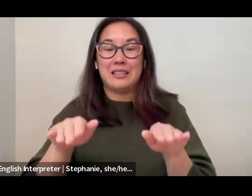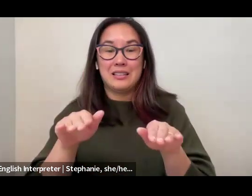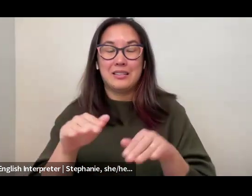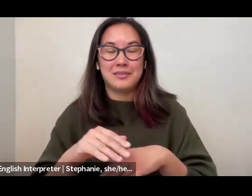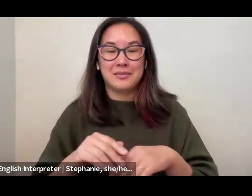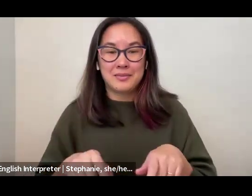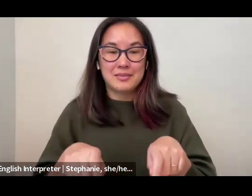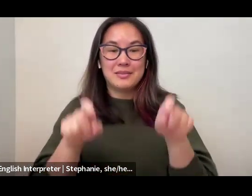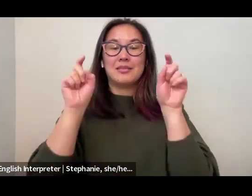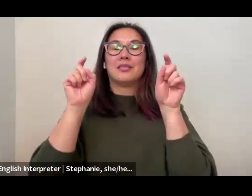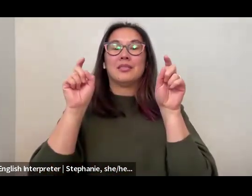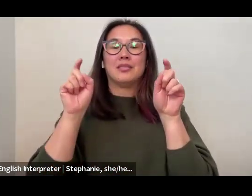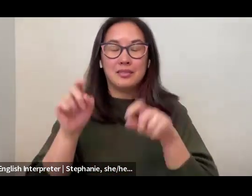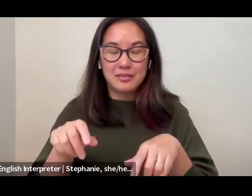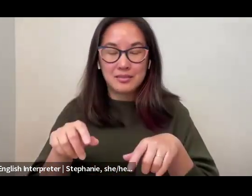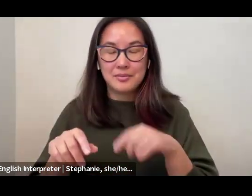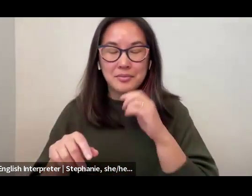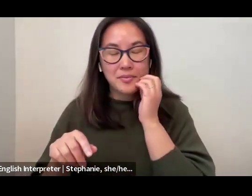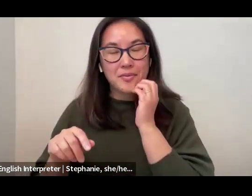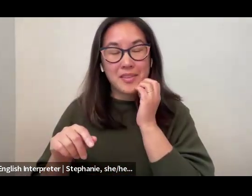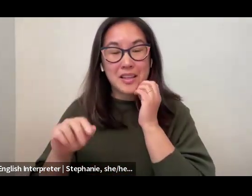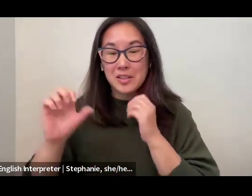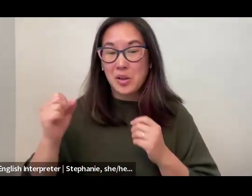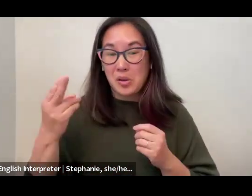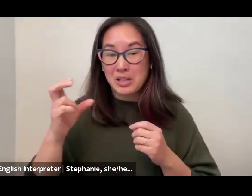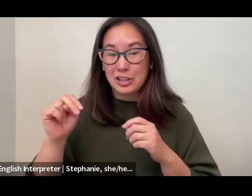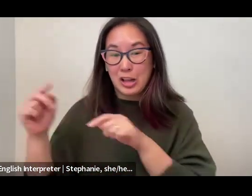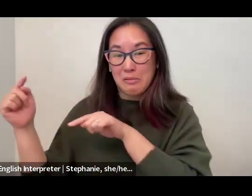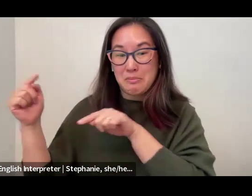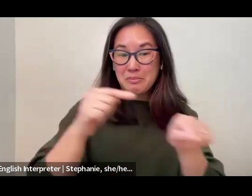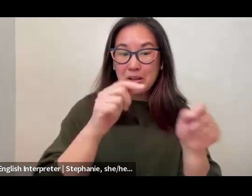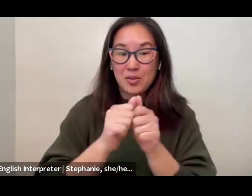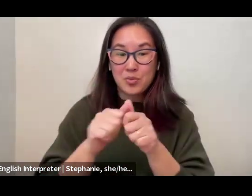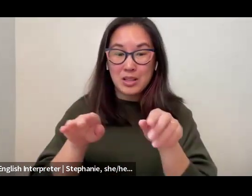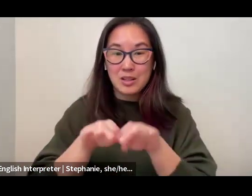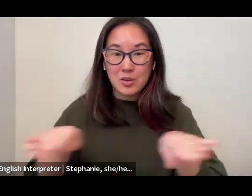that your shin is perpendicular to the ground. And the arms can reach forward.